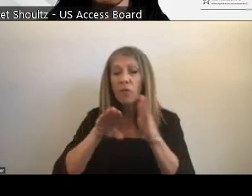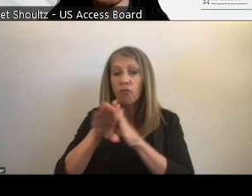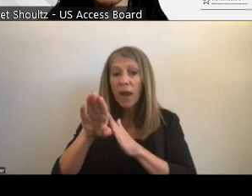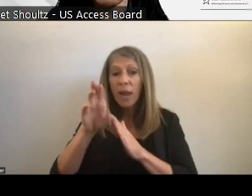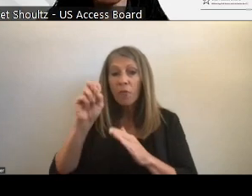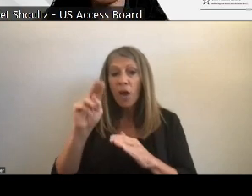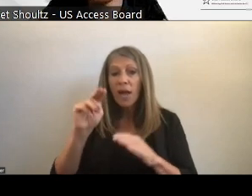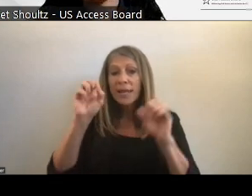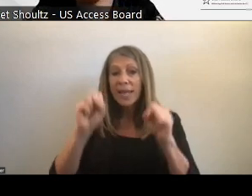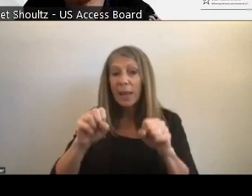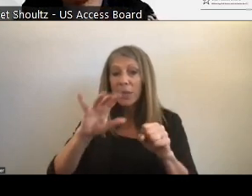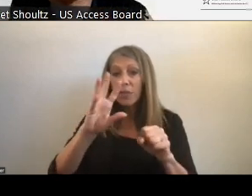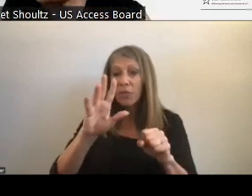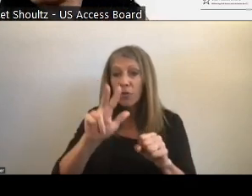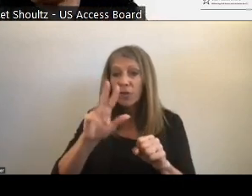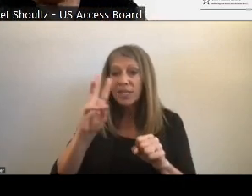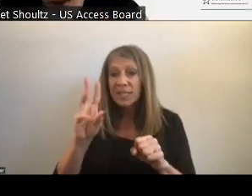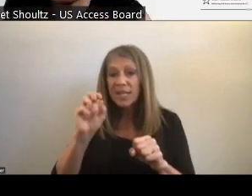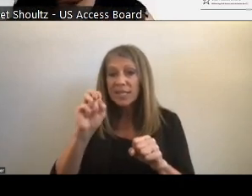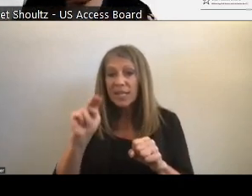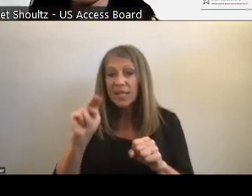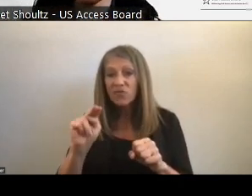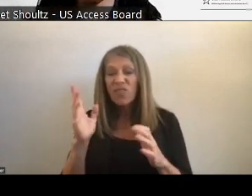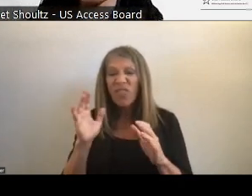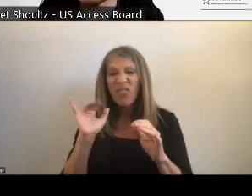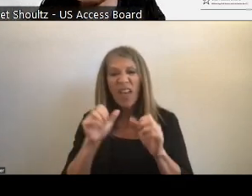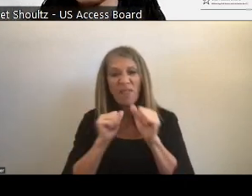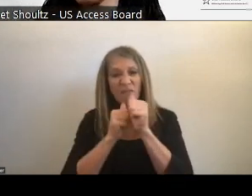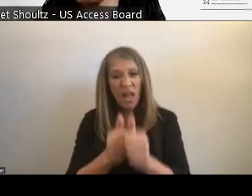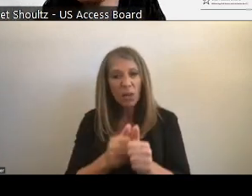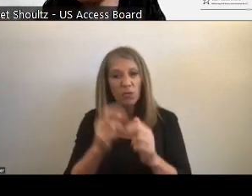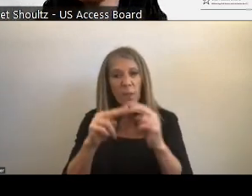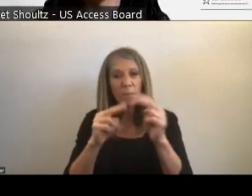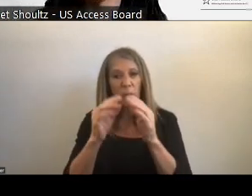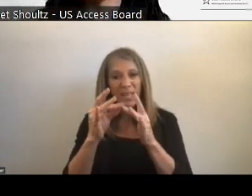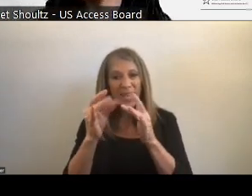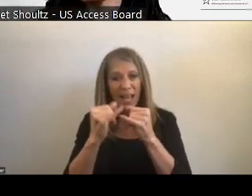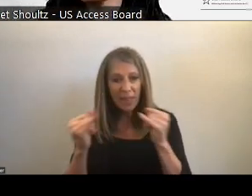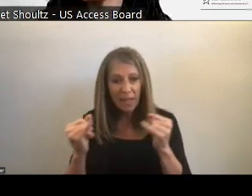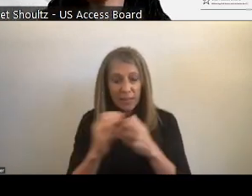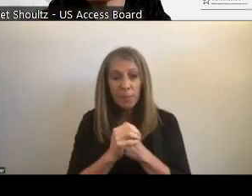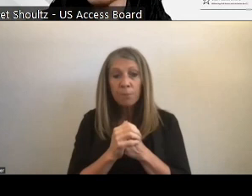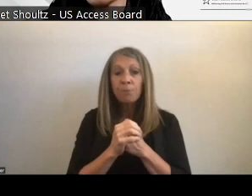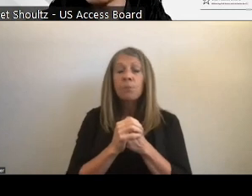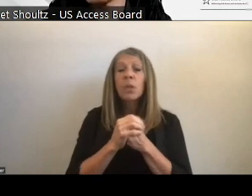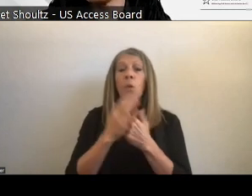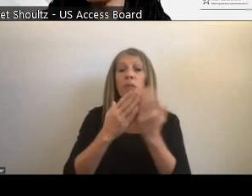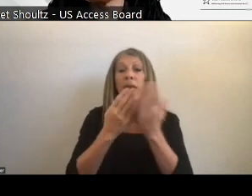minimum, which is consistent with the building guidelines. Where the handrails are provided, the